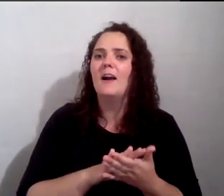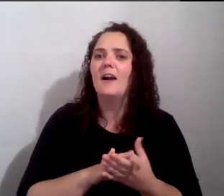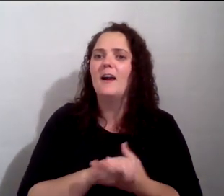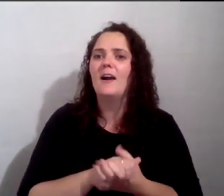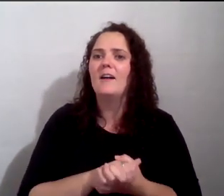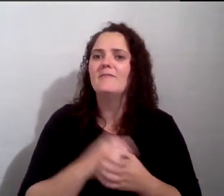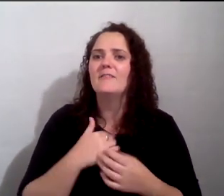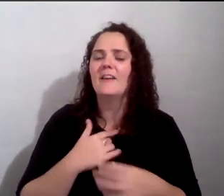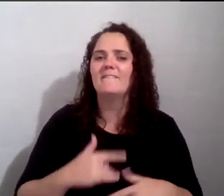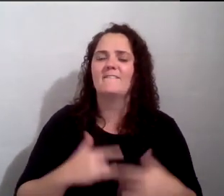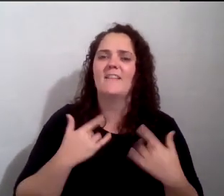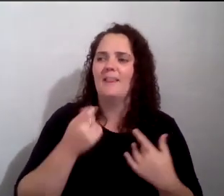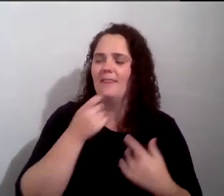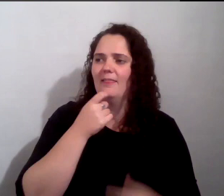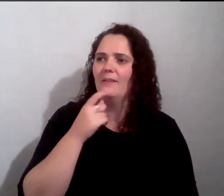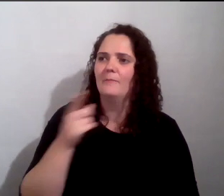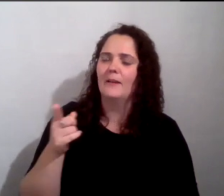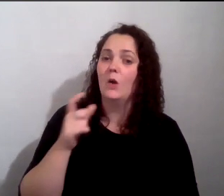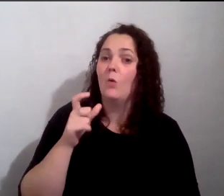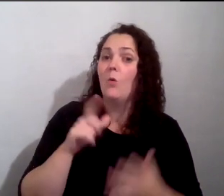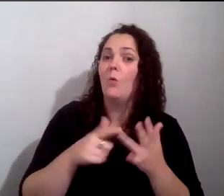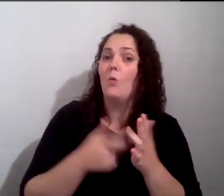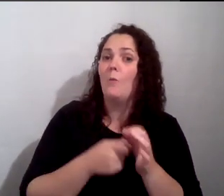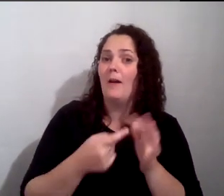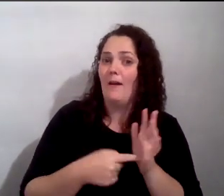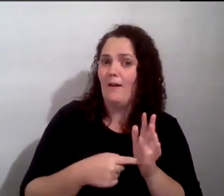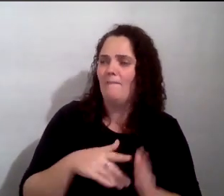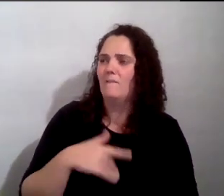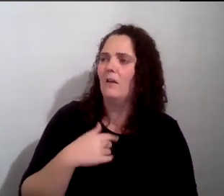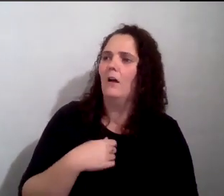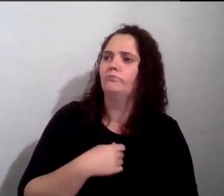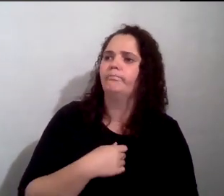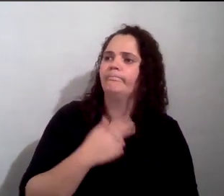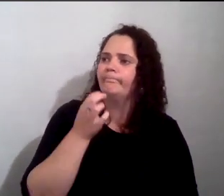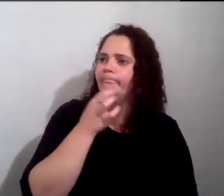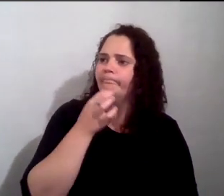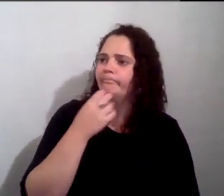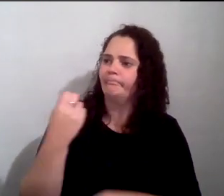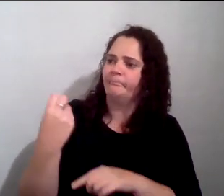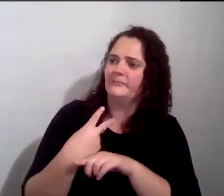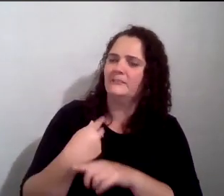this way that I was relating to feeling kind of defeated by Corbet